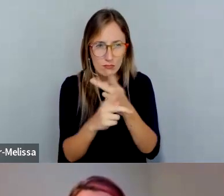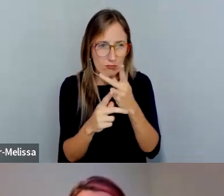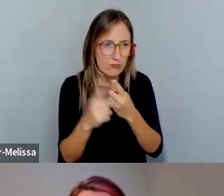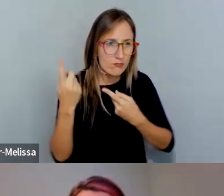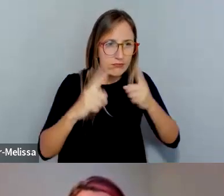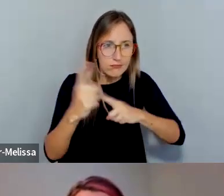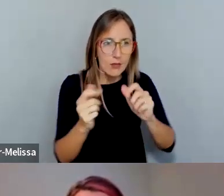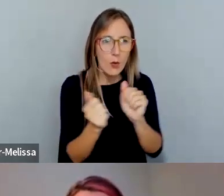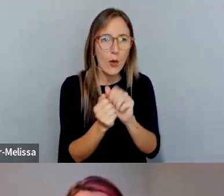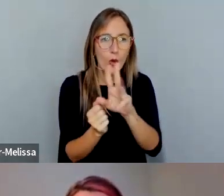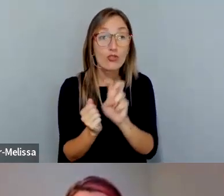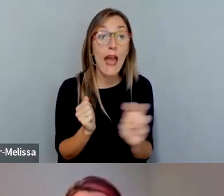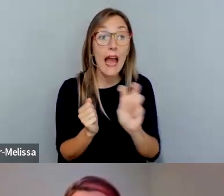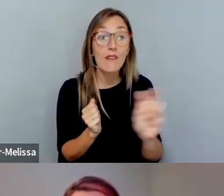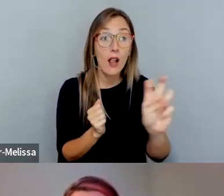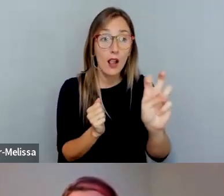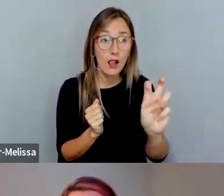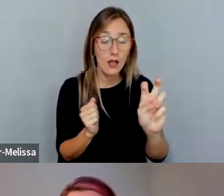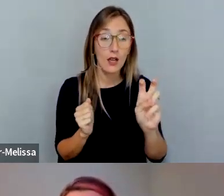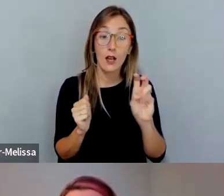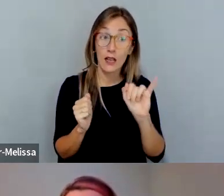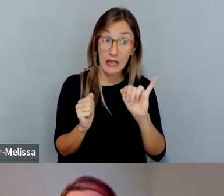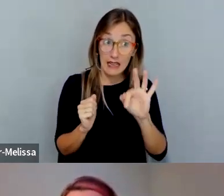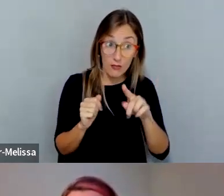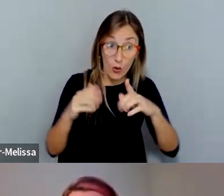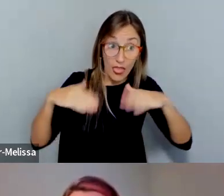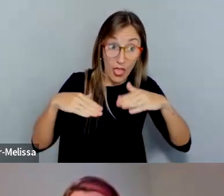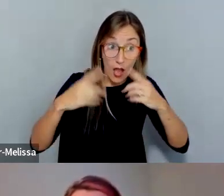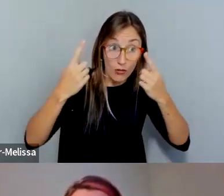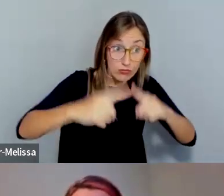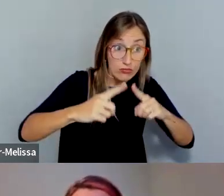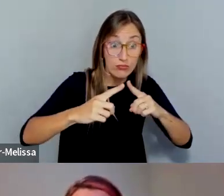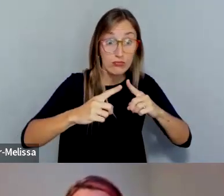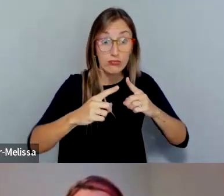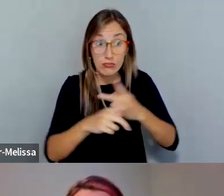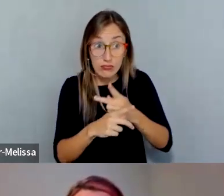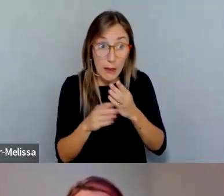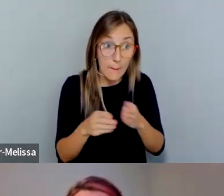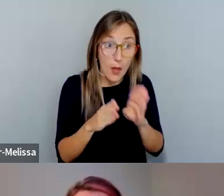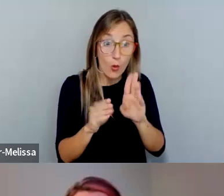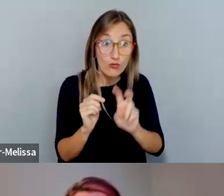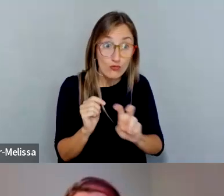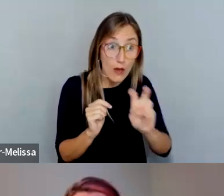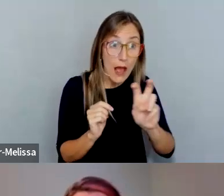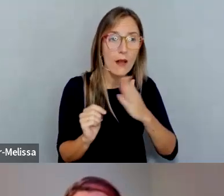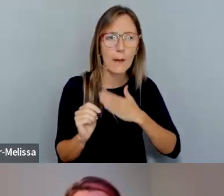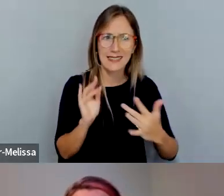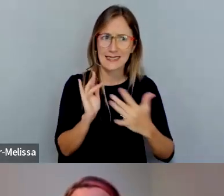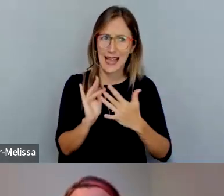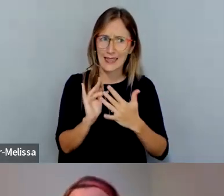e-mails for me and I am both sorry and not, I guess. Most of you have